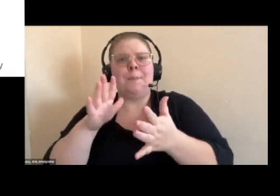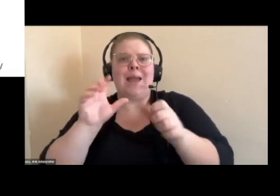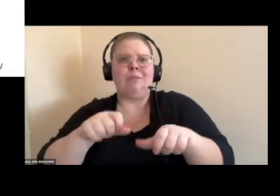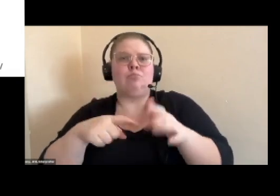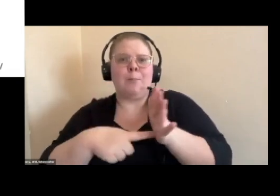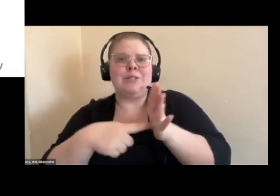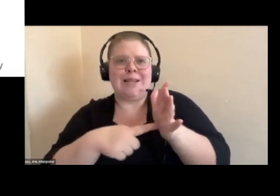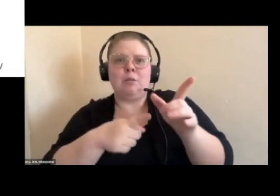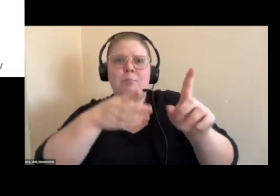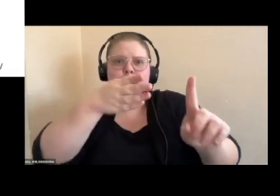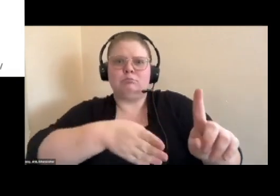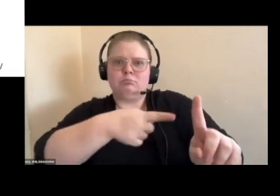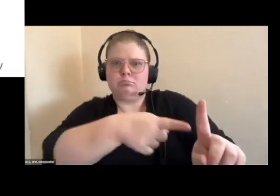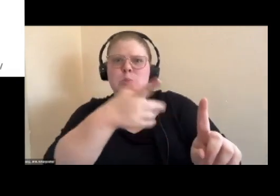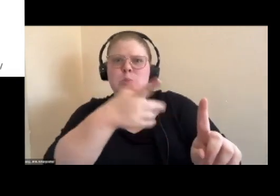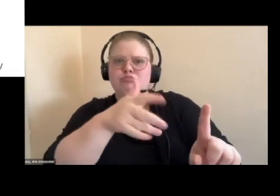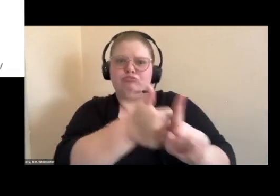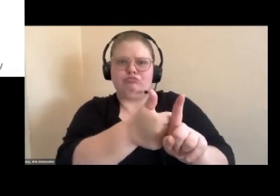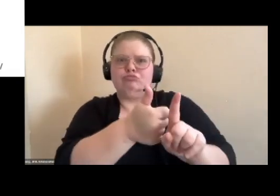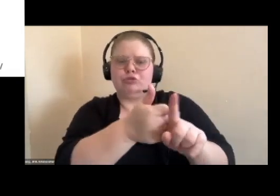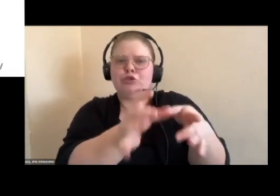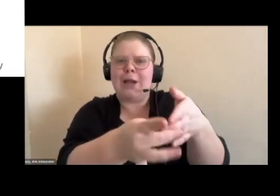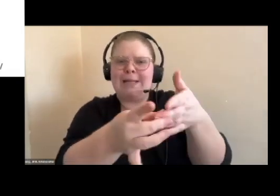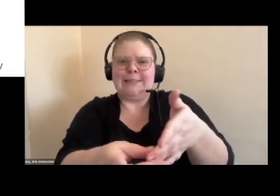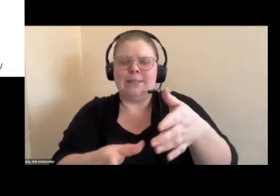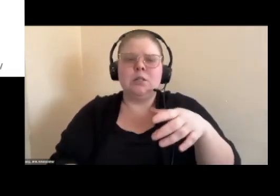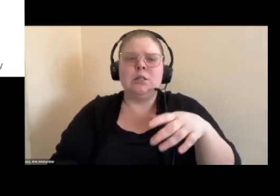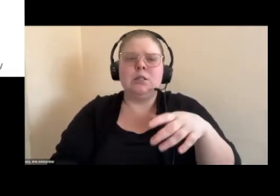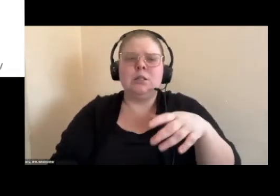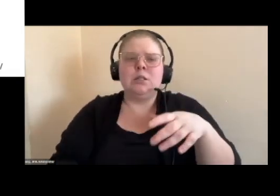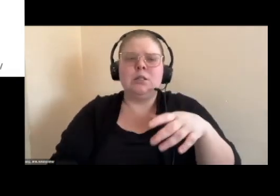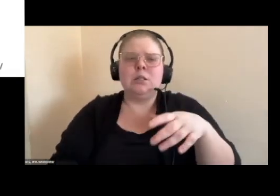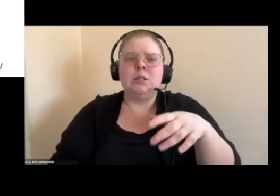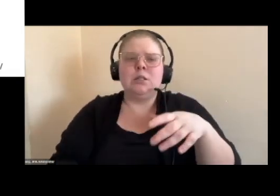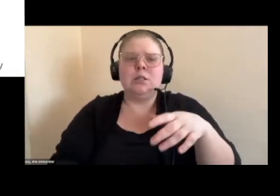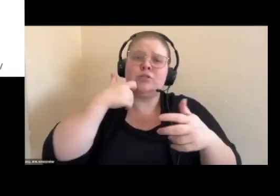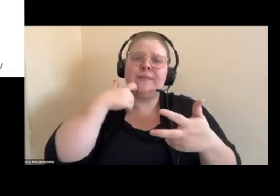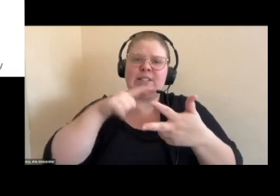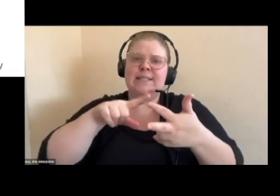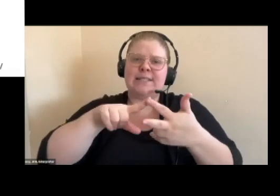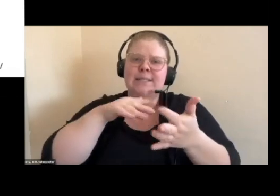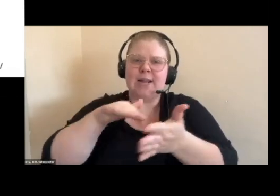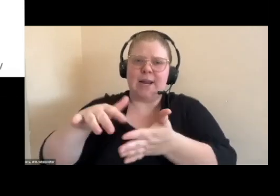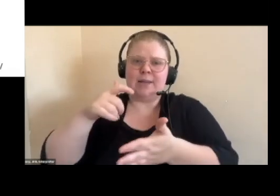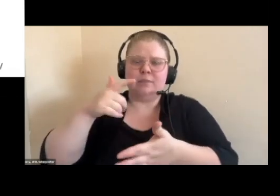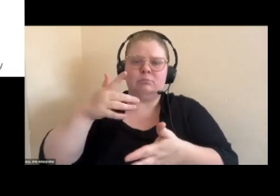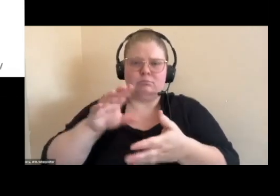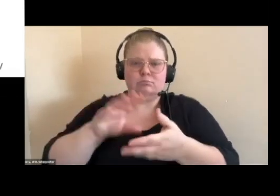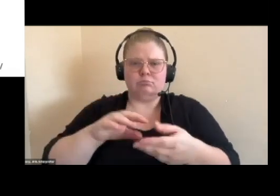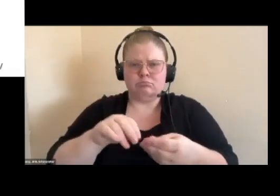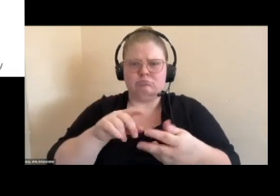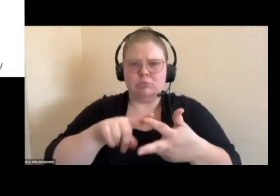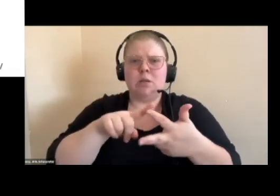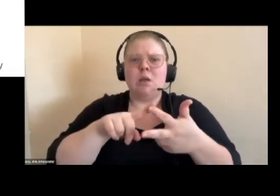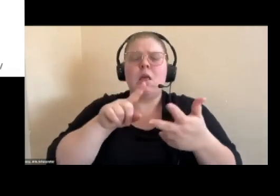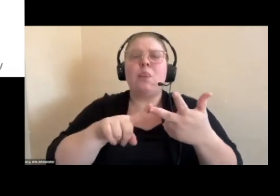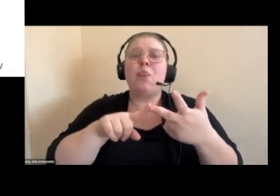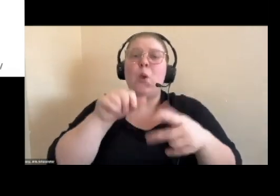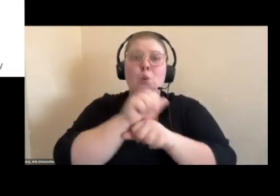Just like the previous study that I was just talking about, the work group has helped the research team really understand